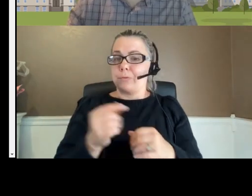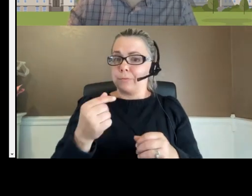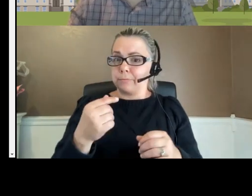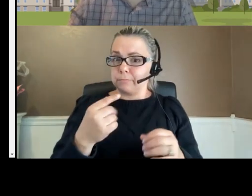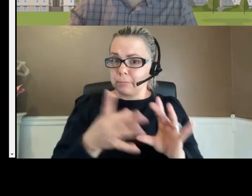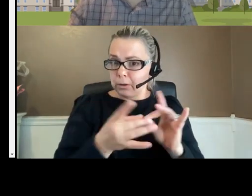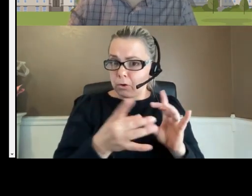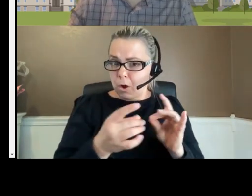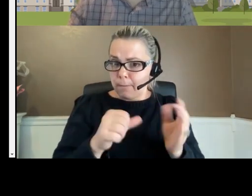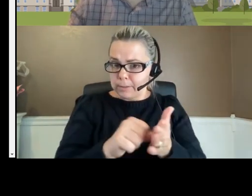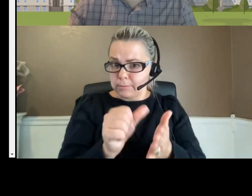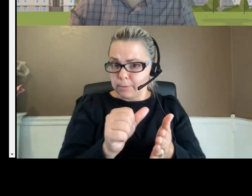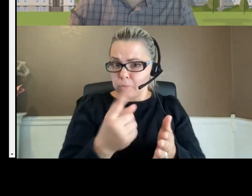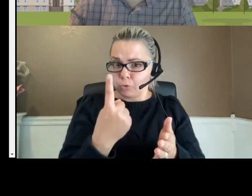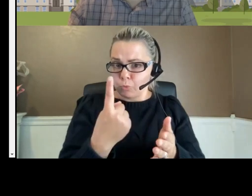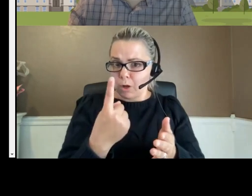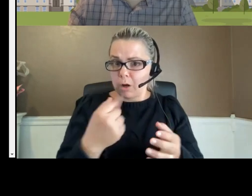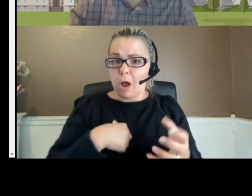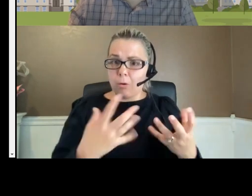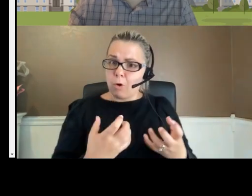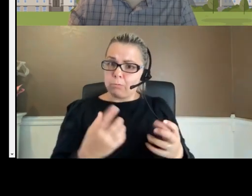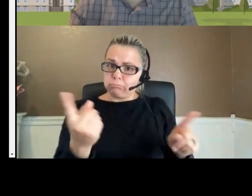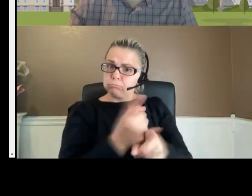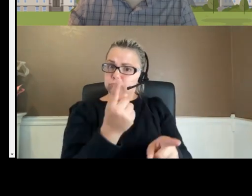That's what I want. I want this to be a heading one. This is what this page is about